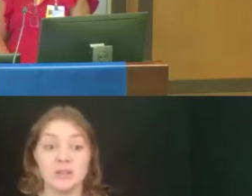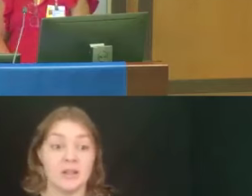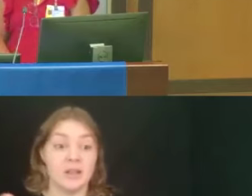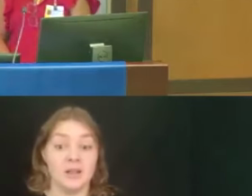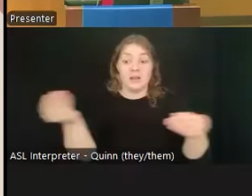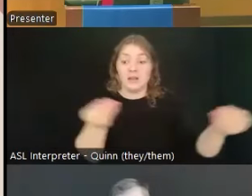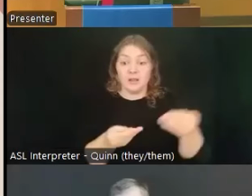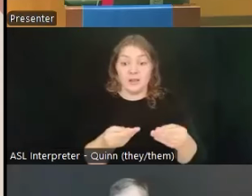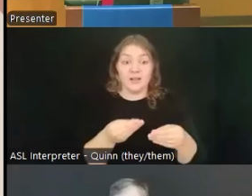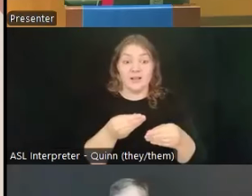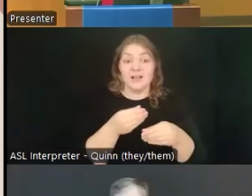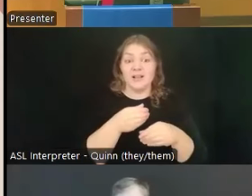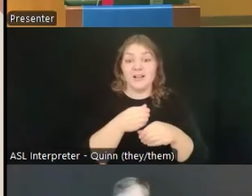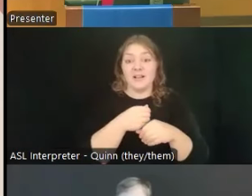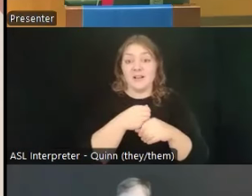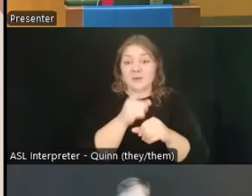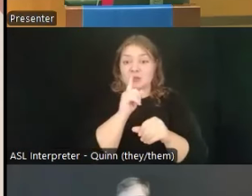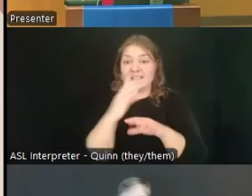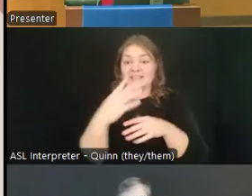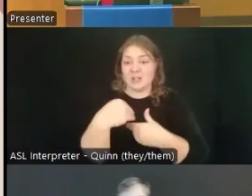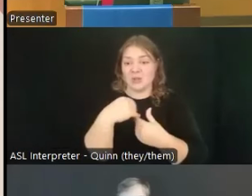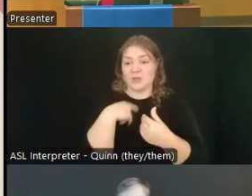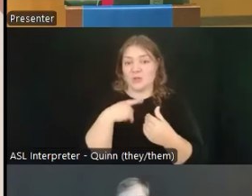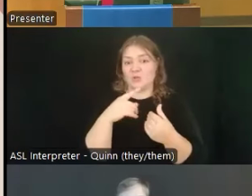in some of to our our racial Justice meetings where we would discuss some of these things